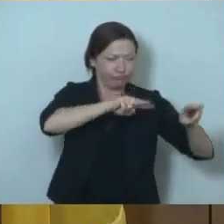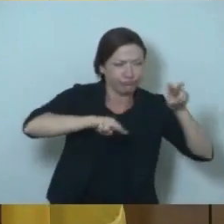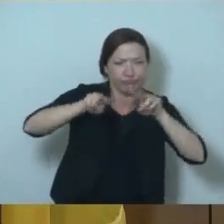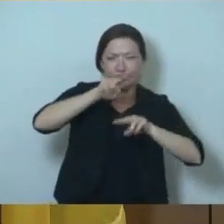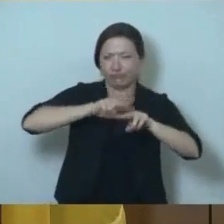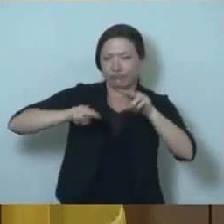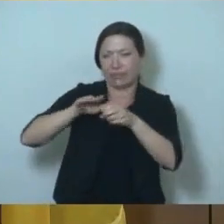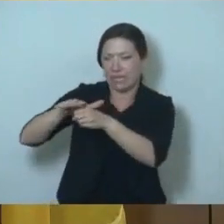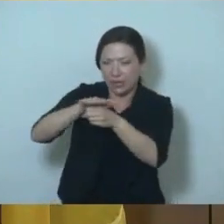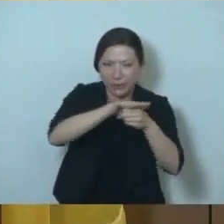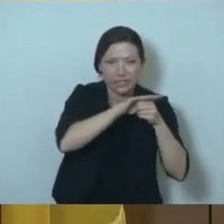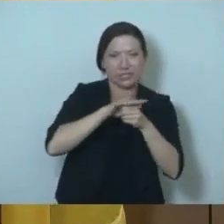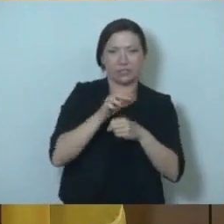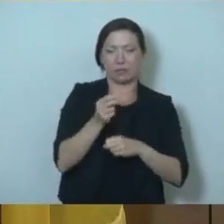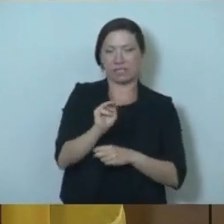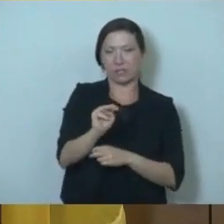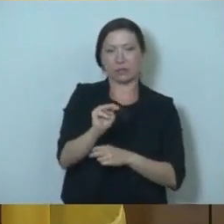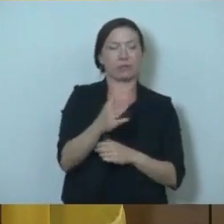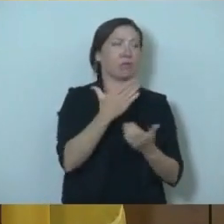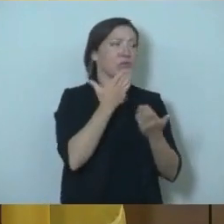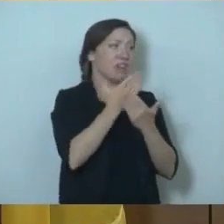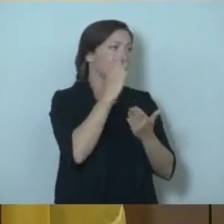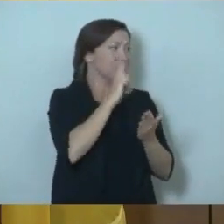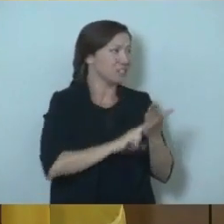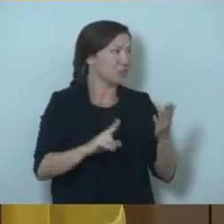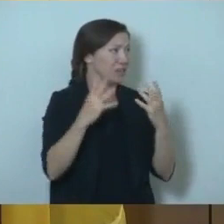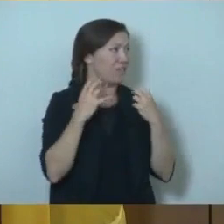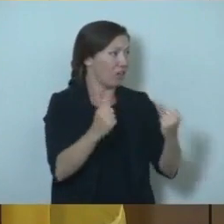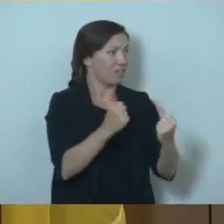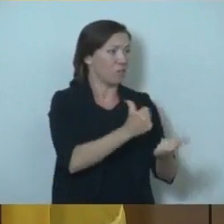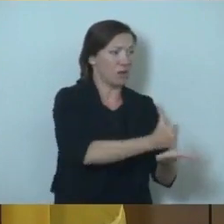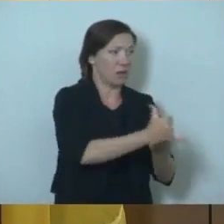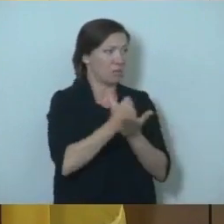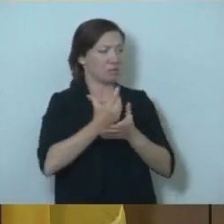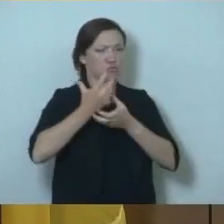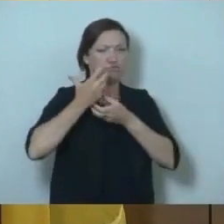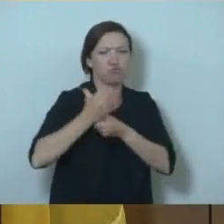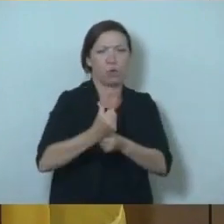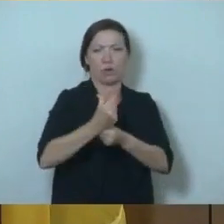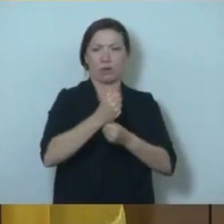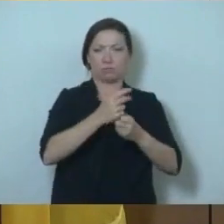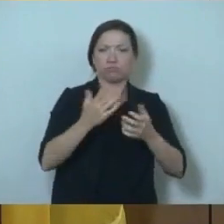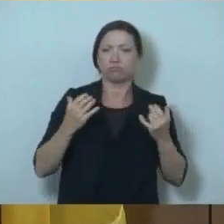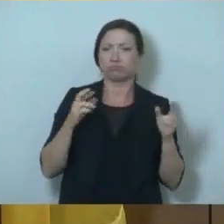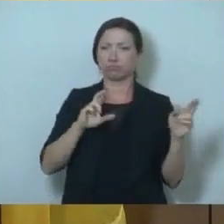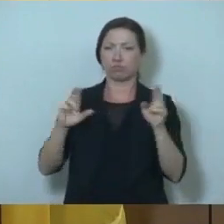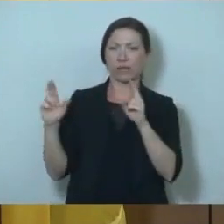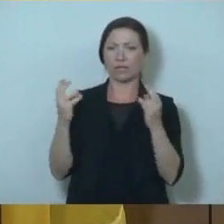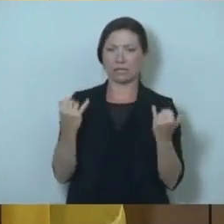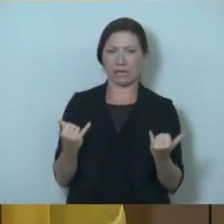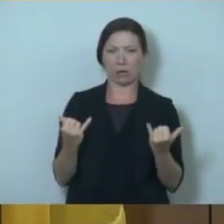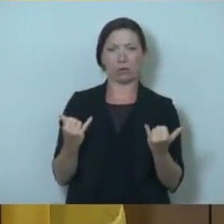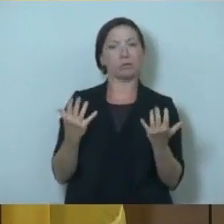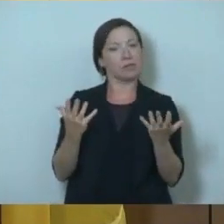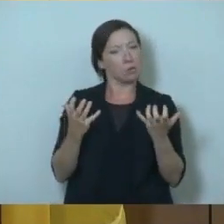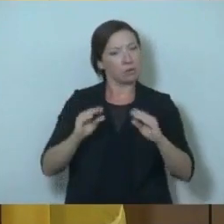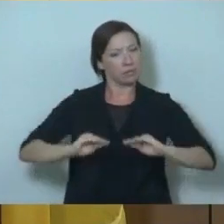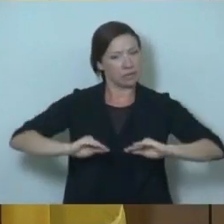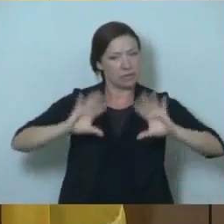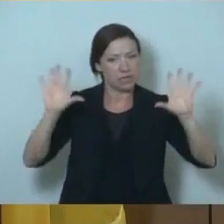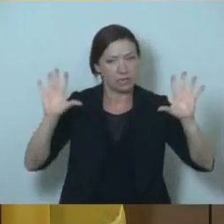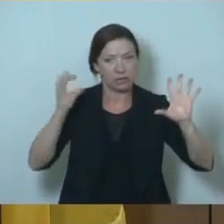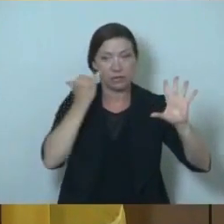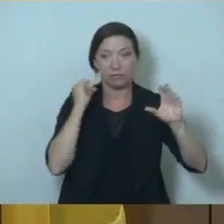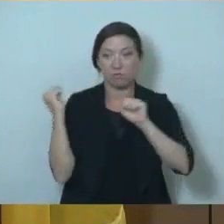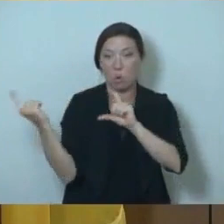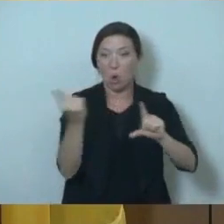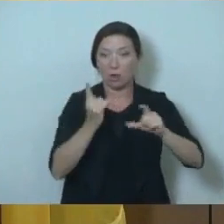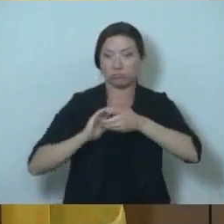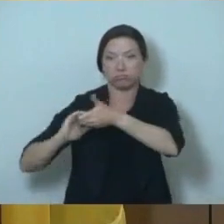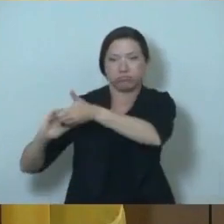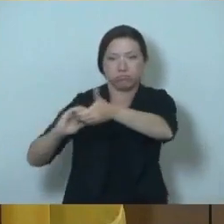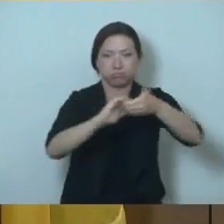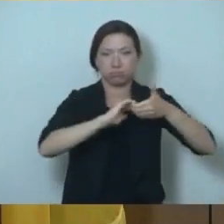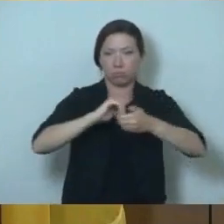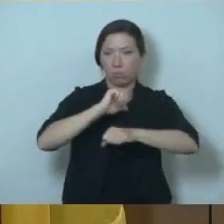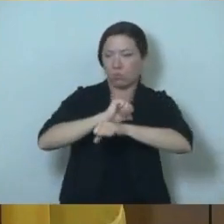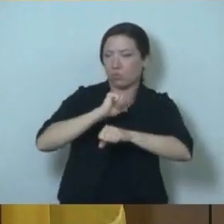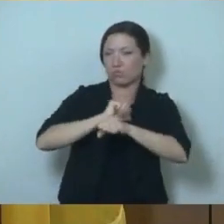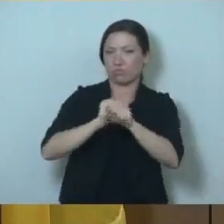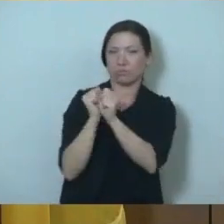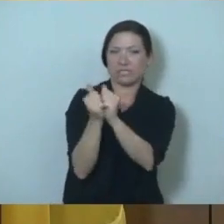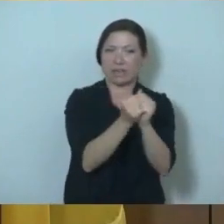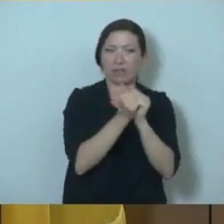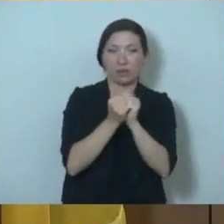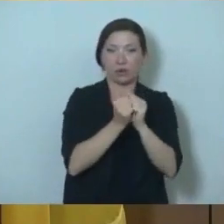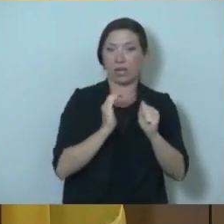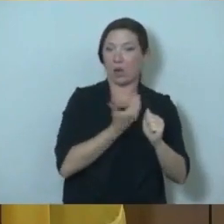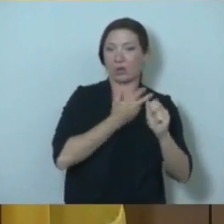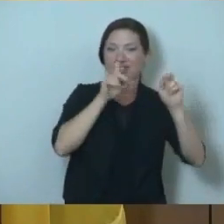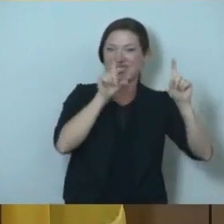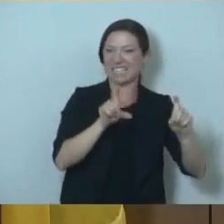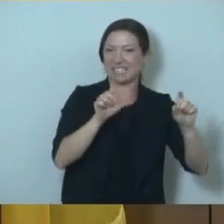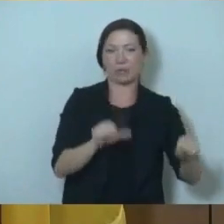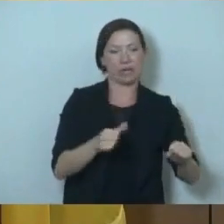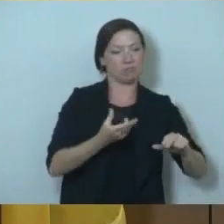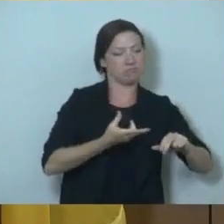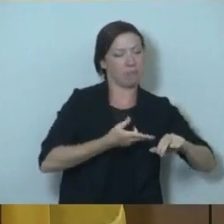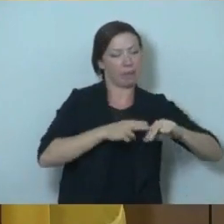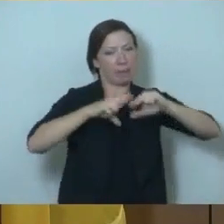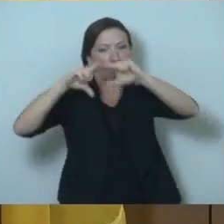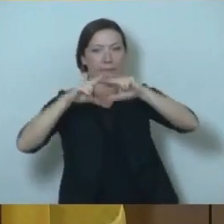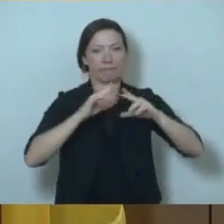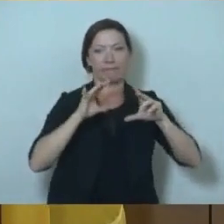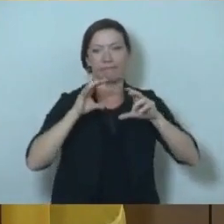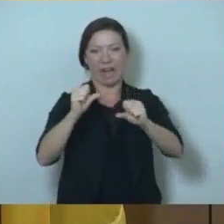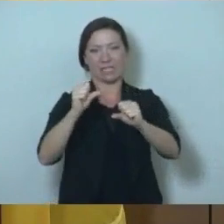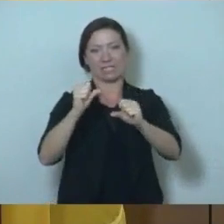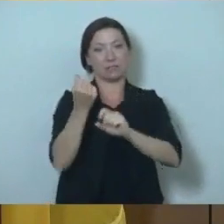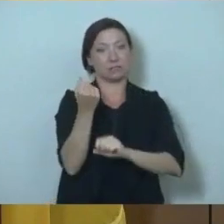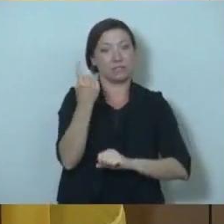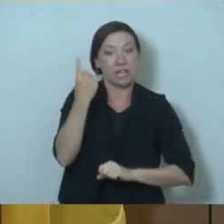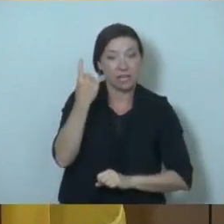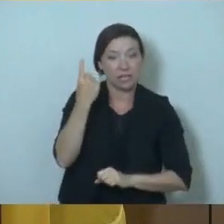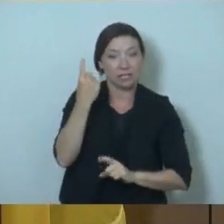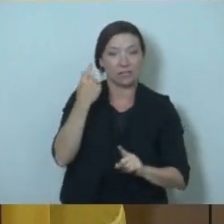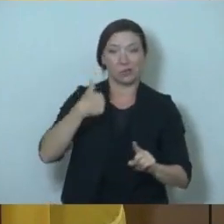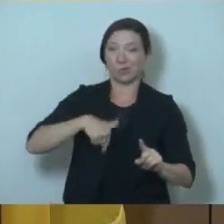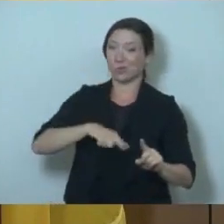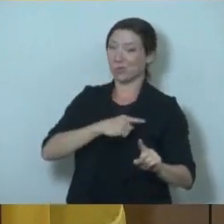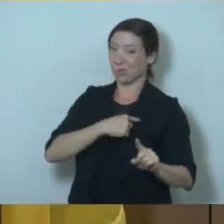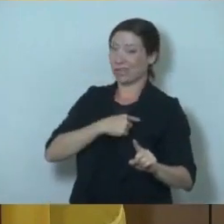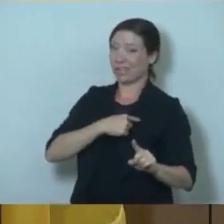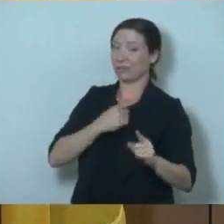OF NEW MEXICO AND I WANT TO THANK THE SECRETARY OF HEALTH THAN TEAM FOR PUTTING US IN THAT POSITION BUT WANT GNAW MEXICANS TO BE CLEAR IF WE GET THIS TOTS AND WE CAN RAMP UP TESTING THE